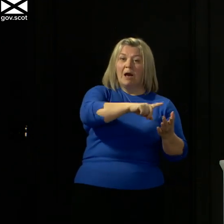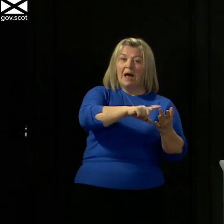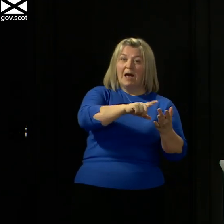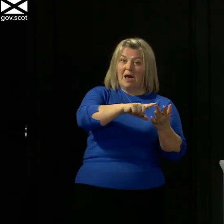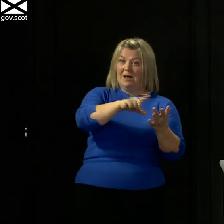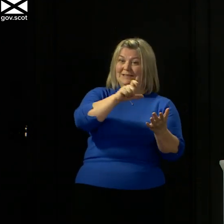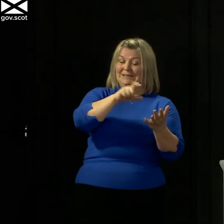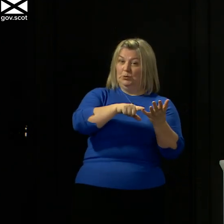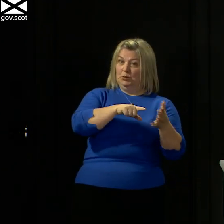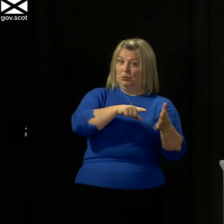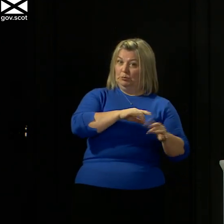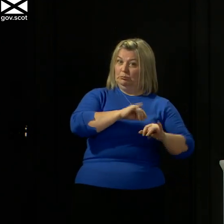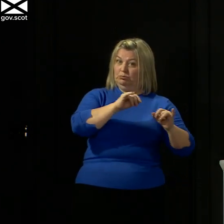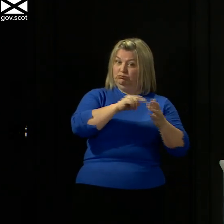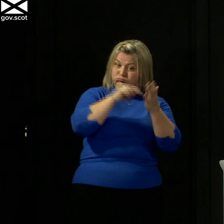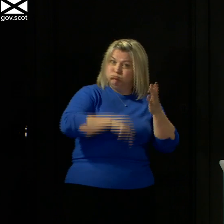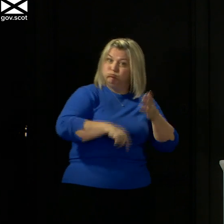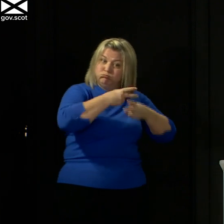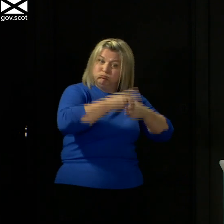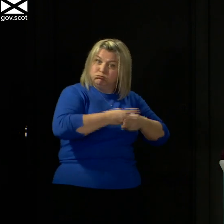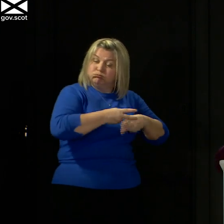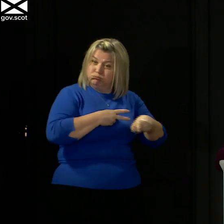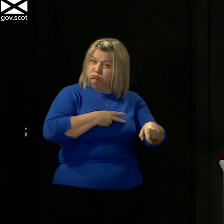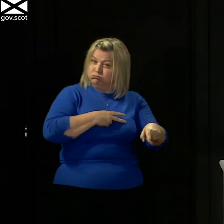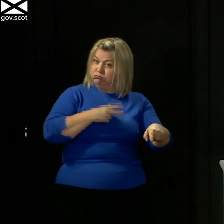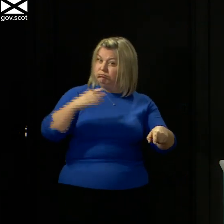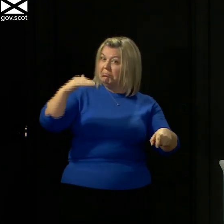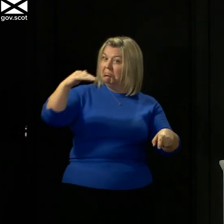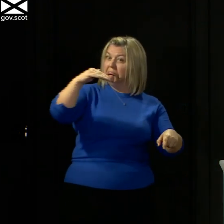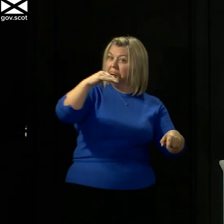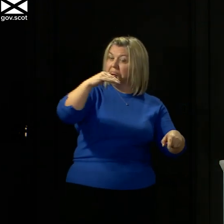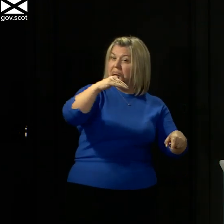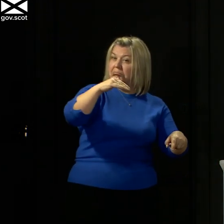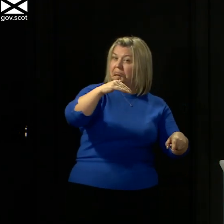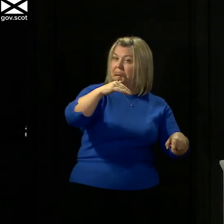course we can't yet be certain that that will continue in that direction is